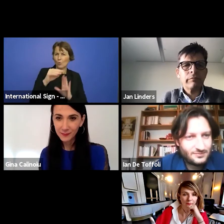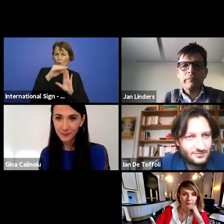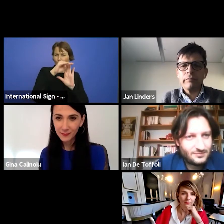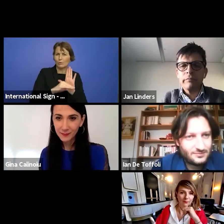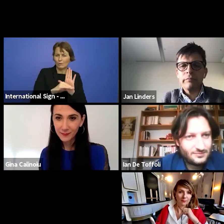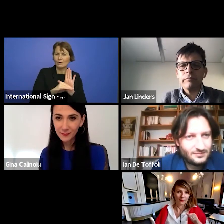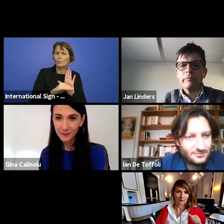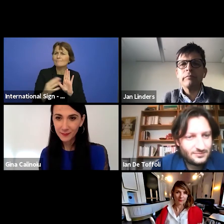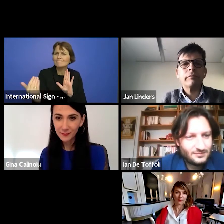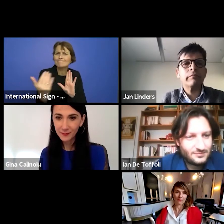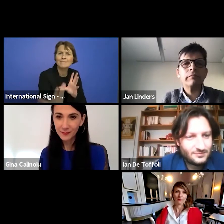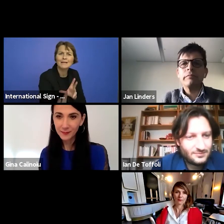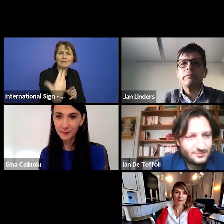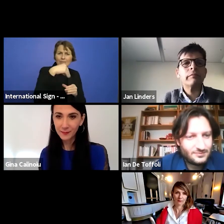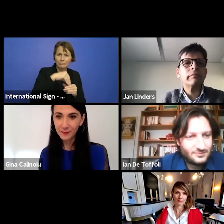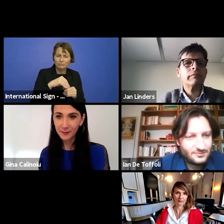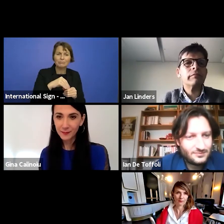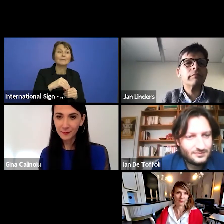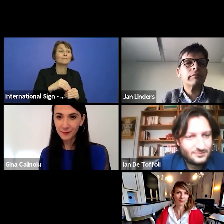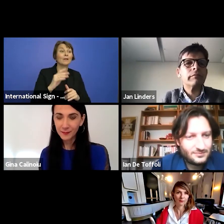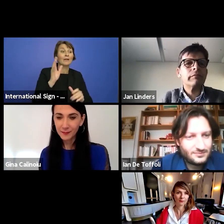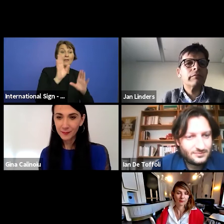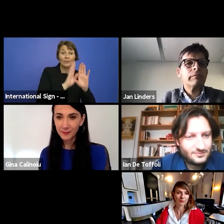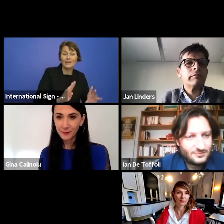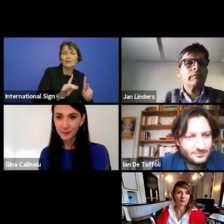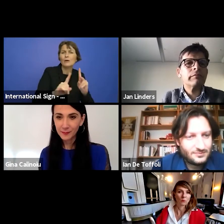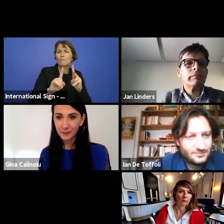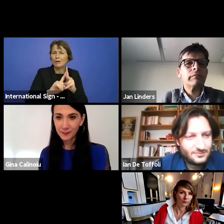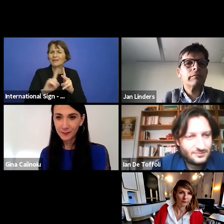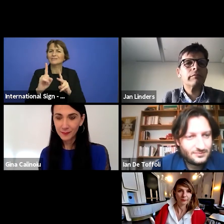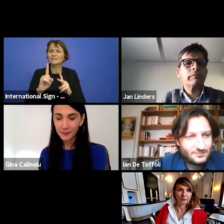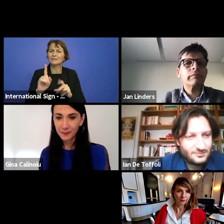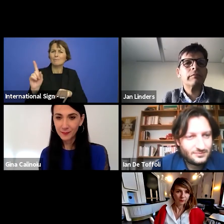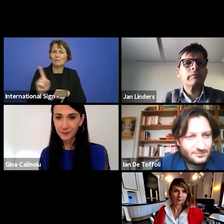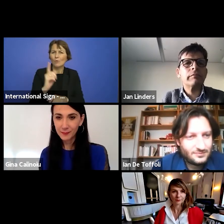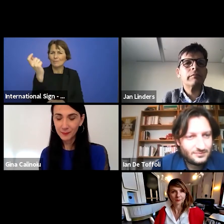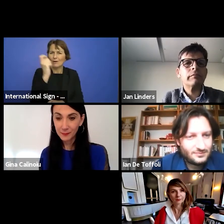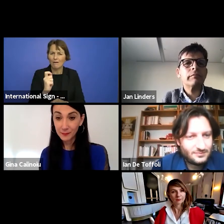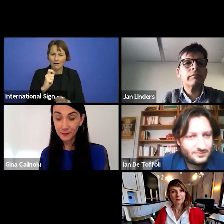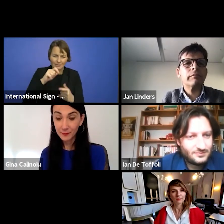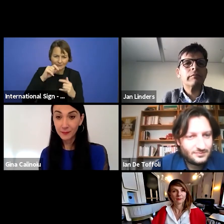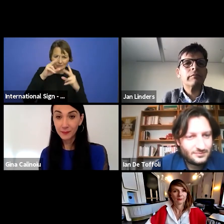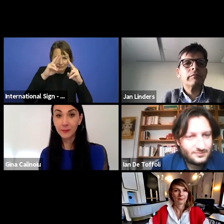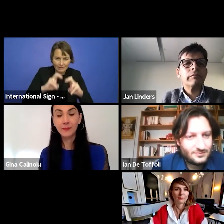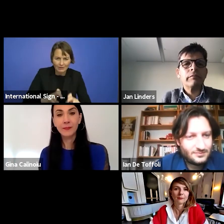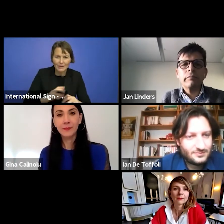of theater and performing arts studies, both within Europe and globally. Second thing: